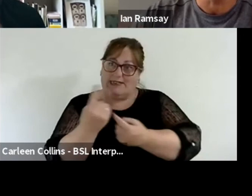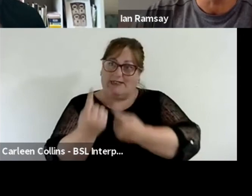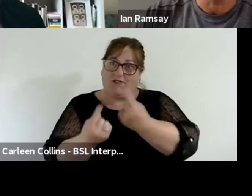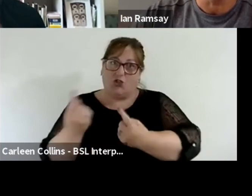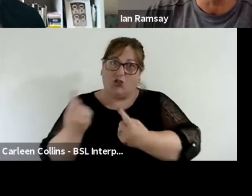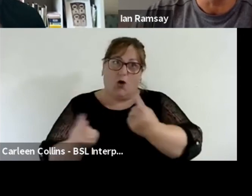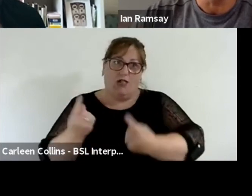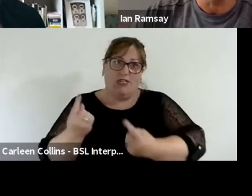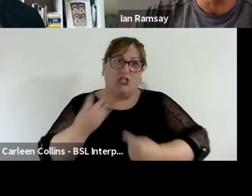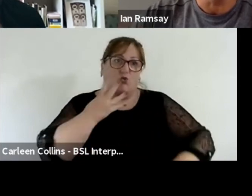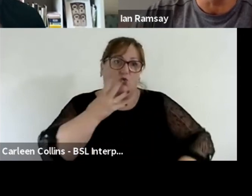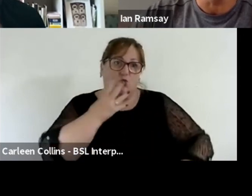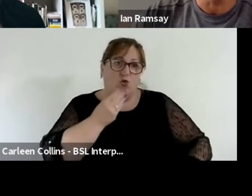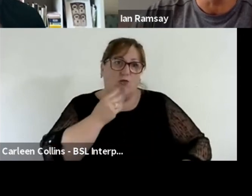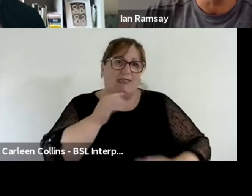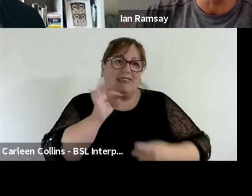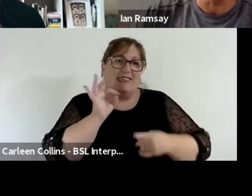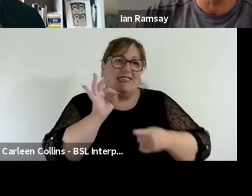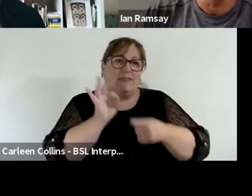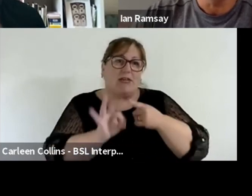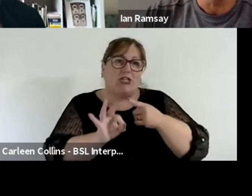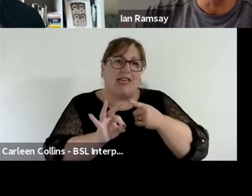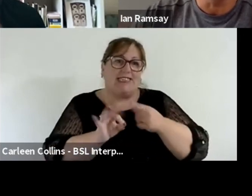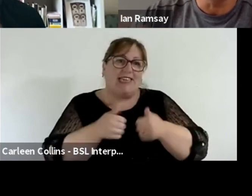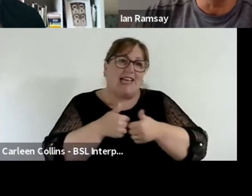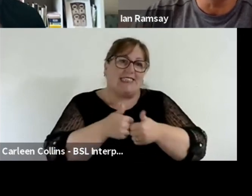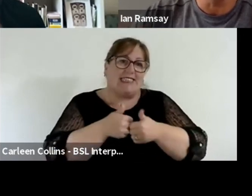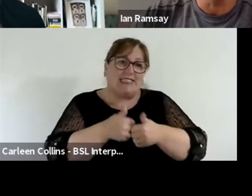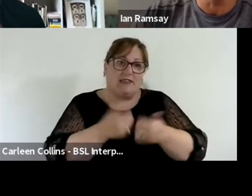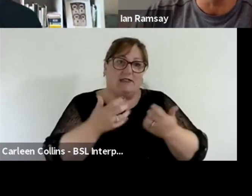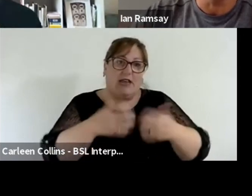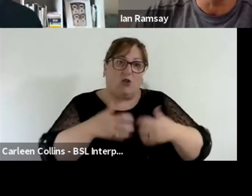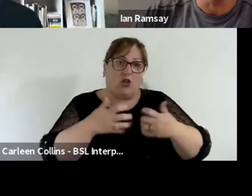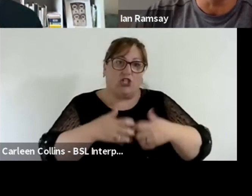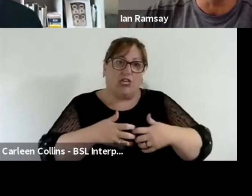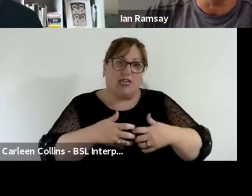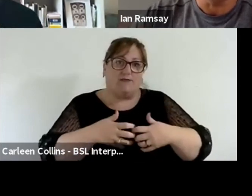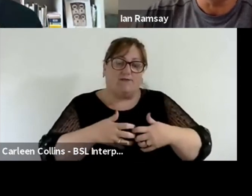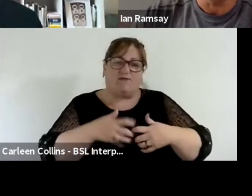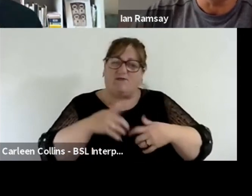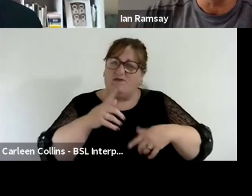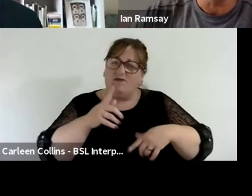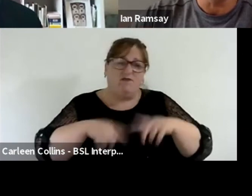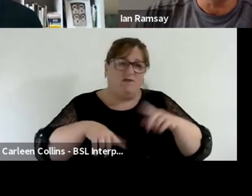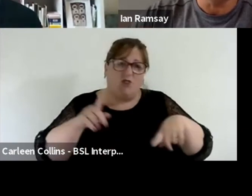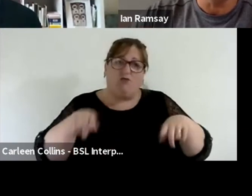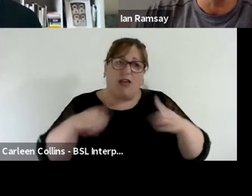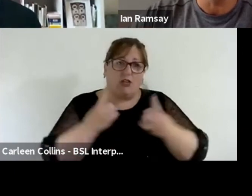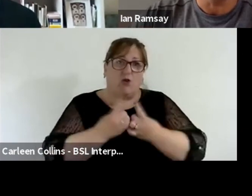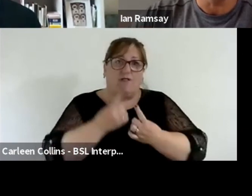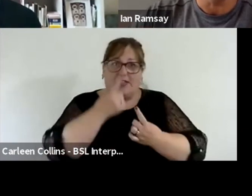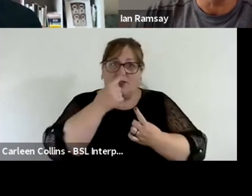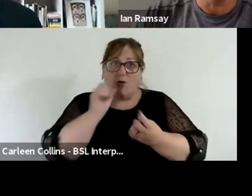So things like Jaws, Dragon, we've also got in our technology directorate a support team who support managers and support individuals about how to use that technology, how to improve the technology as well.